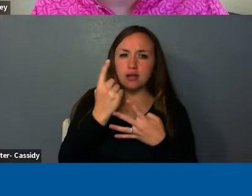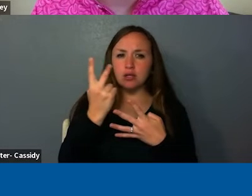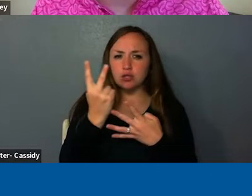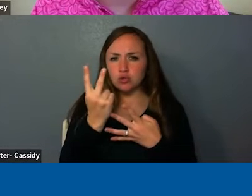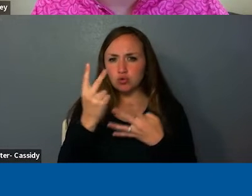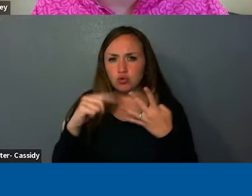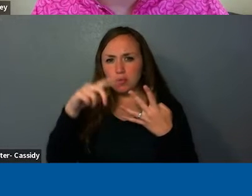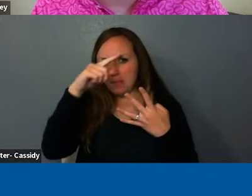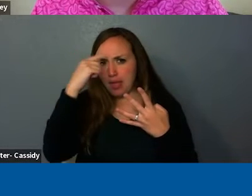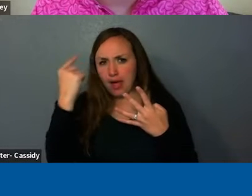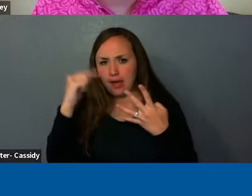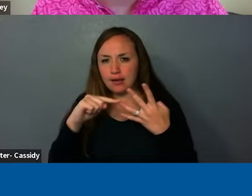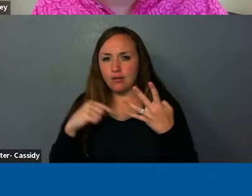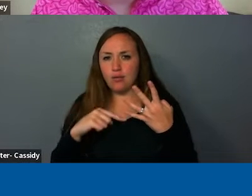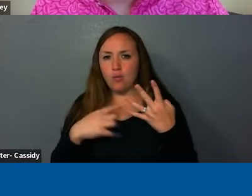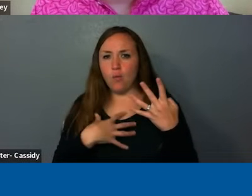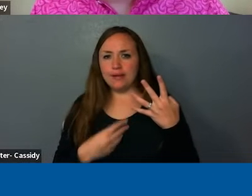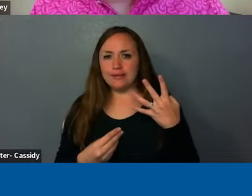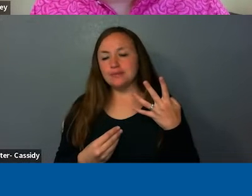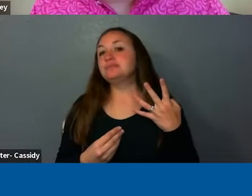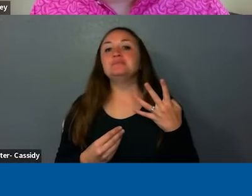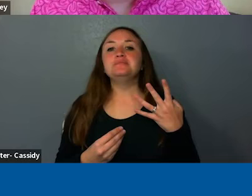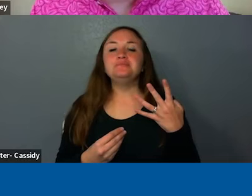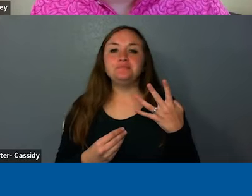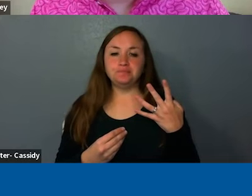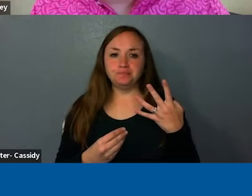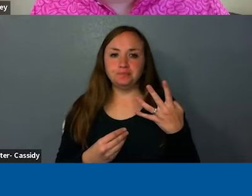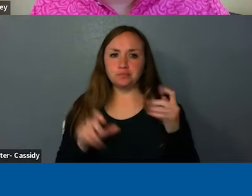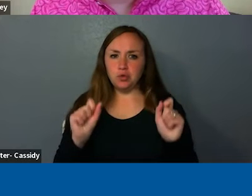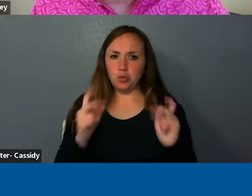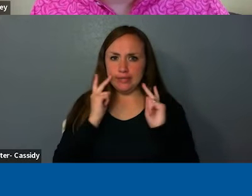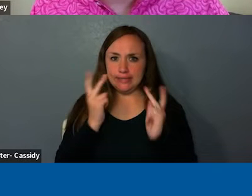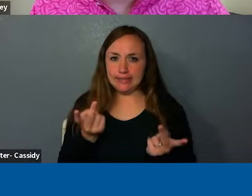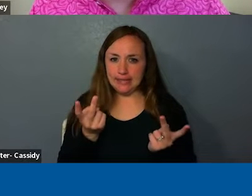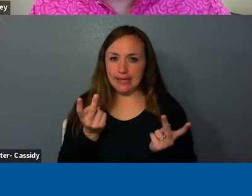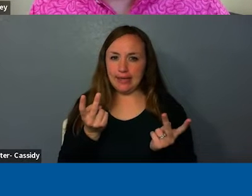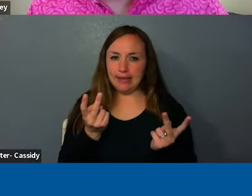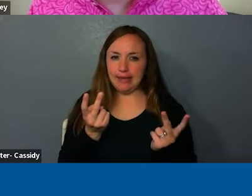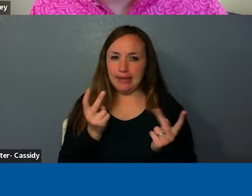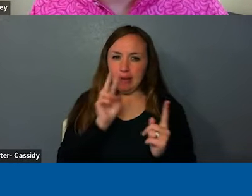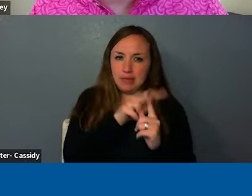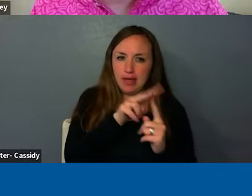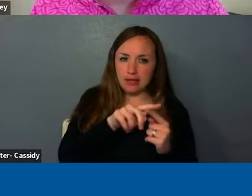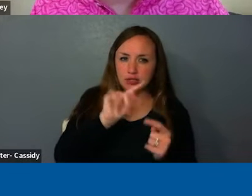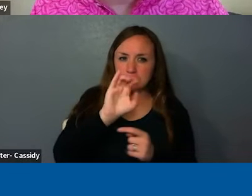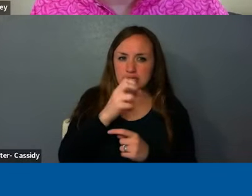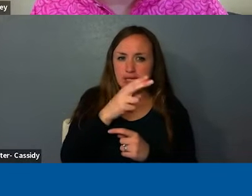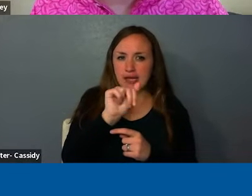and high contrast white themes and you can see these themes applied to TechAccess Oklahoma's homepage,